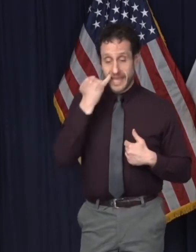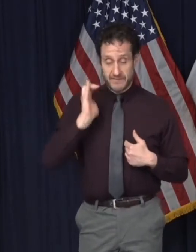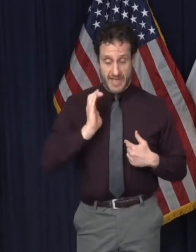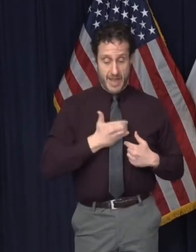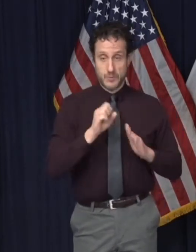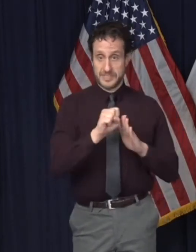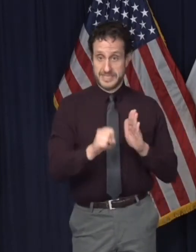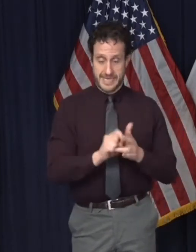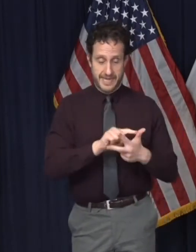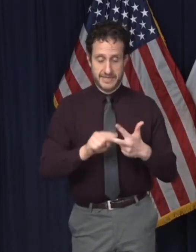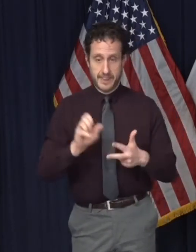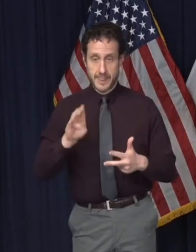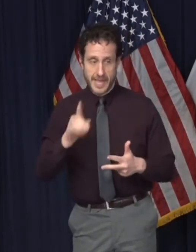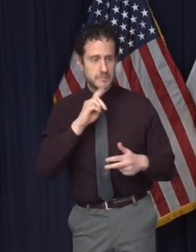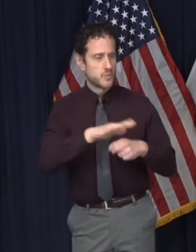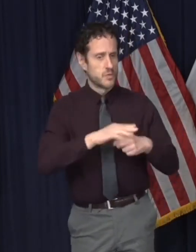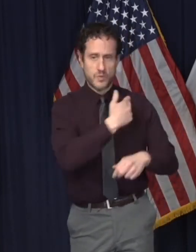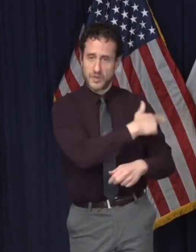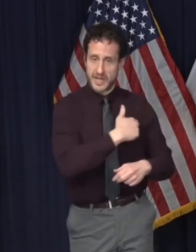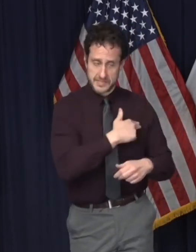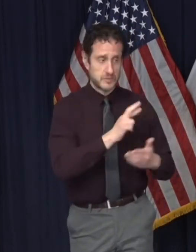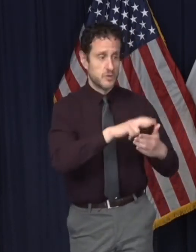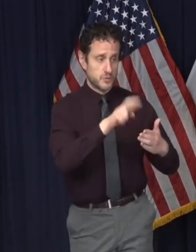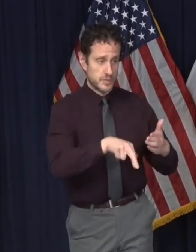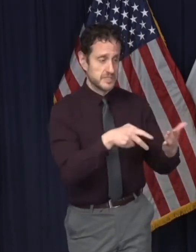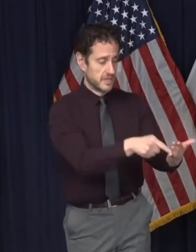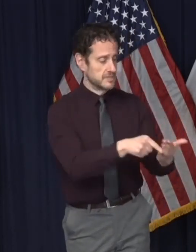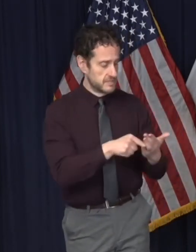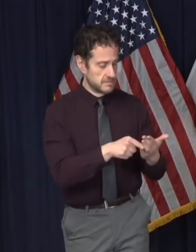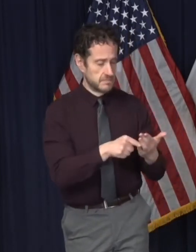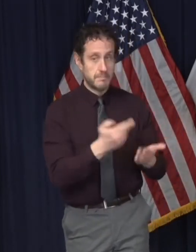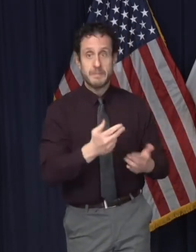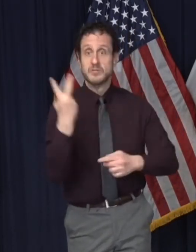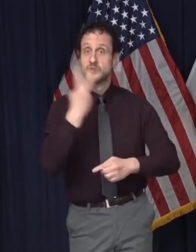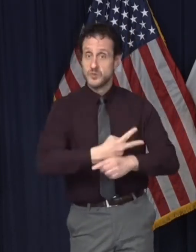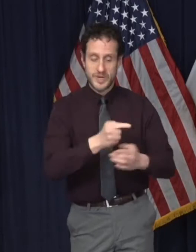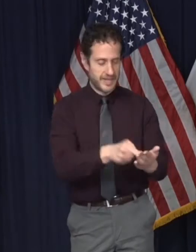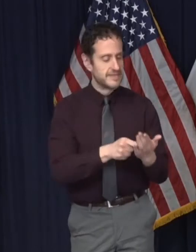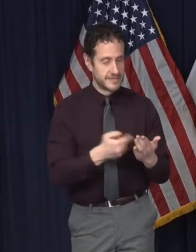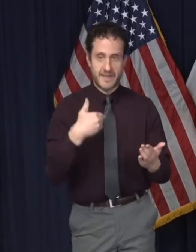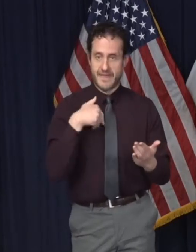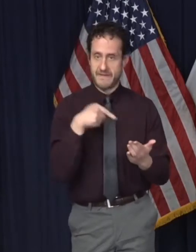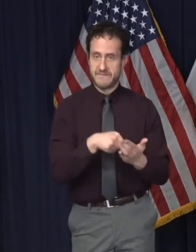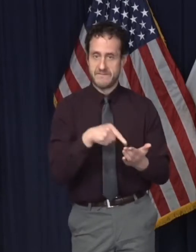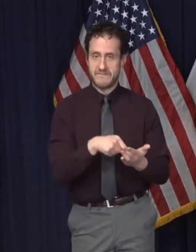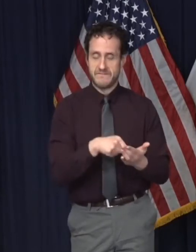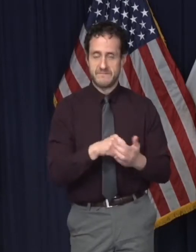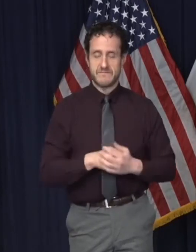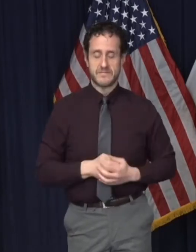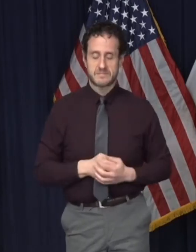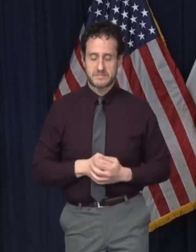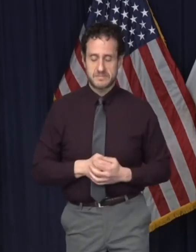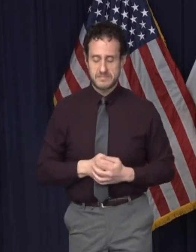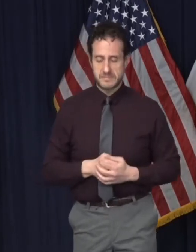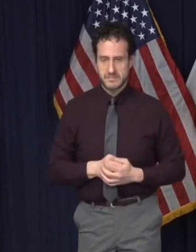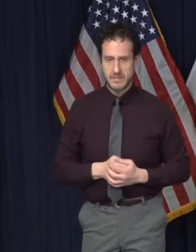WHEN WE PRODUCE ACCURATE TEST RESULTS AT OUR OWN STATE LABS OR AT LOCAL HOSPITALS WE GET RESULTS WITHIN TWO DAYS.